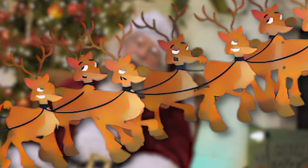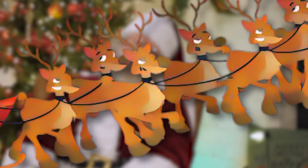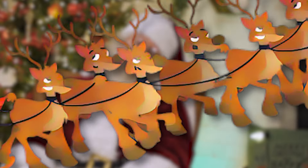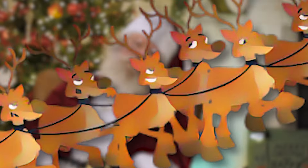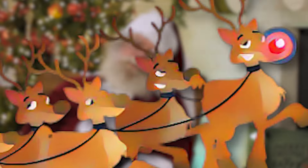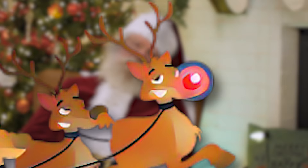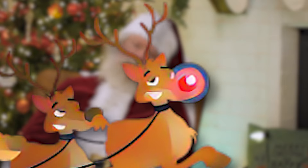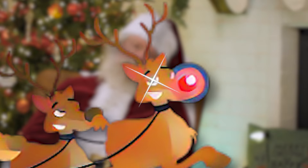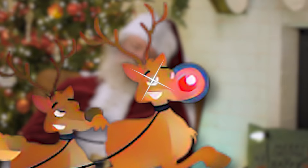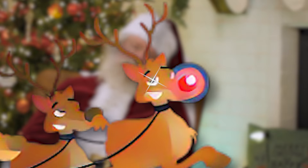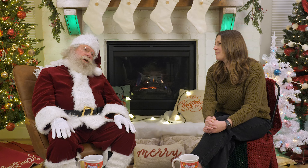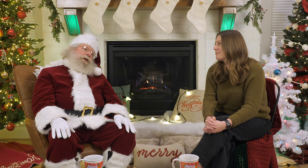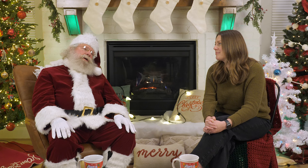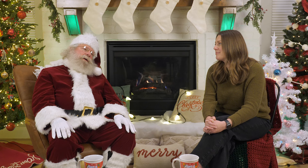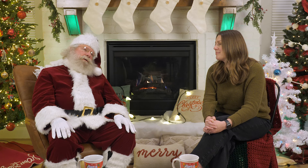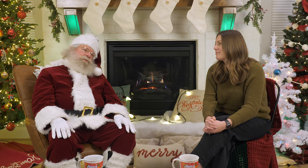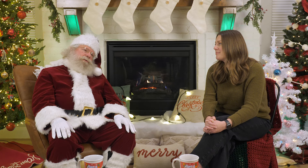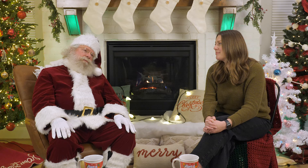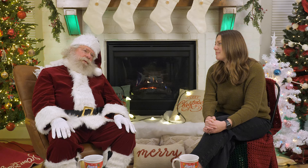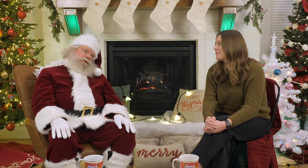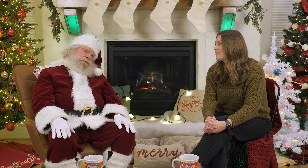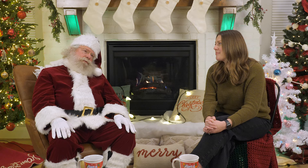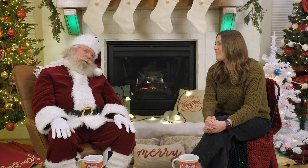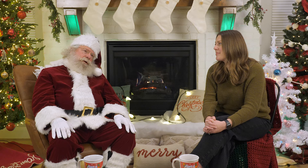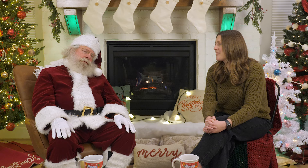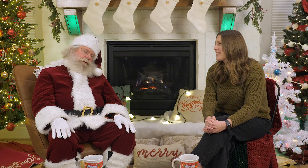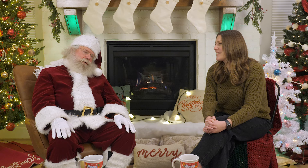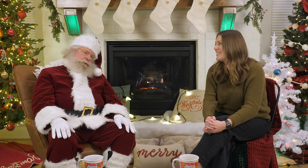that Rudolph, he is a special character.